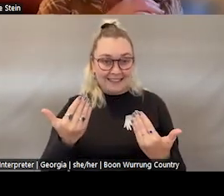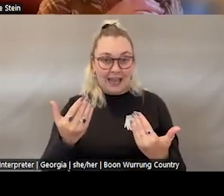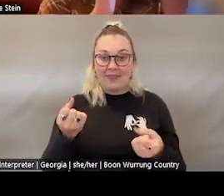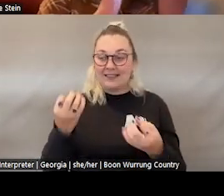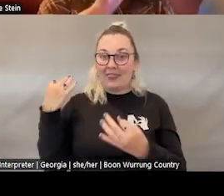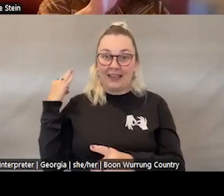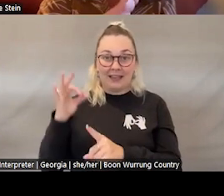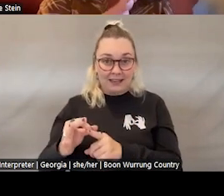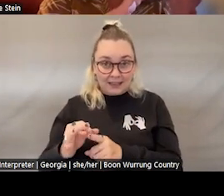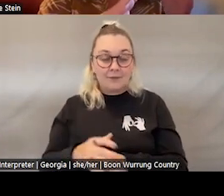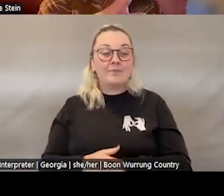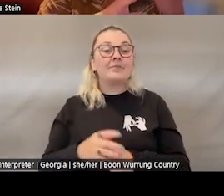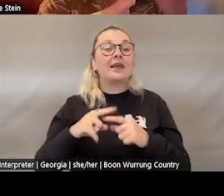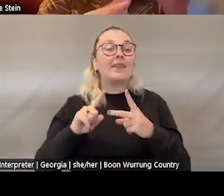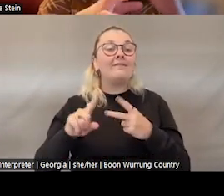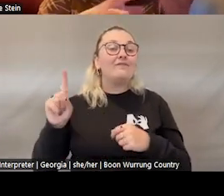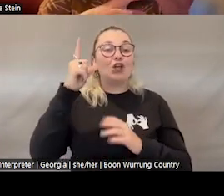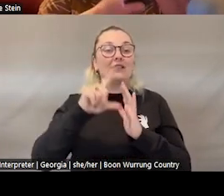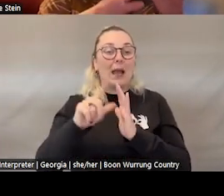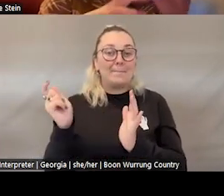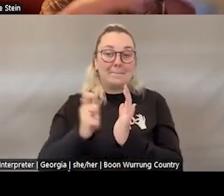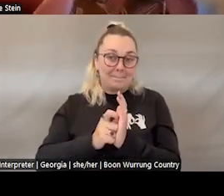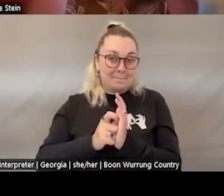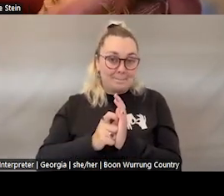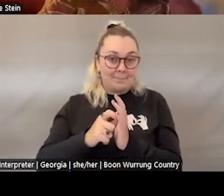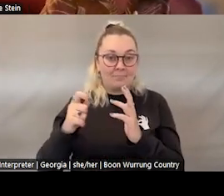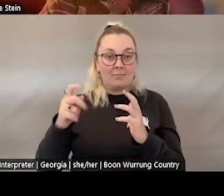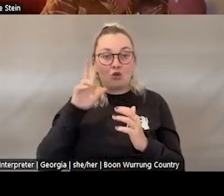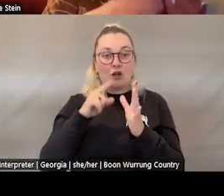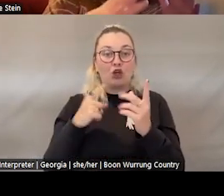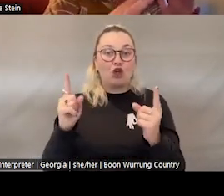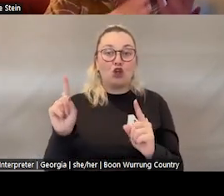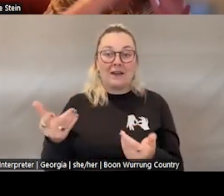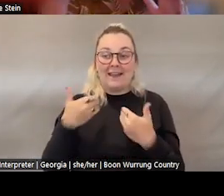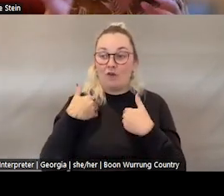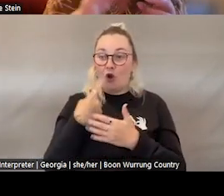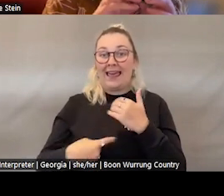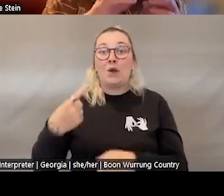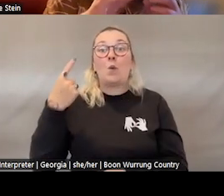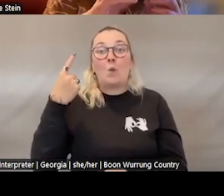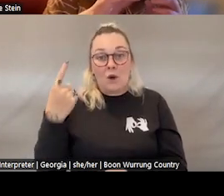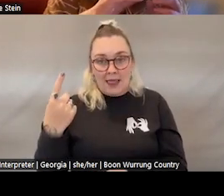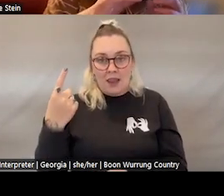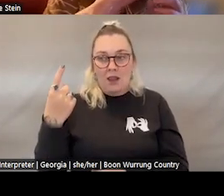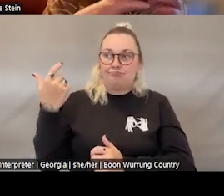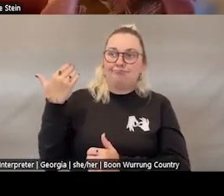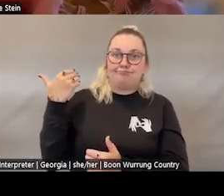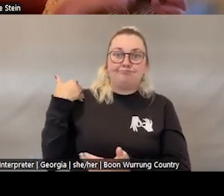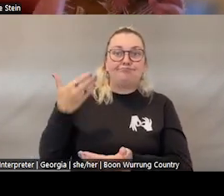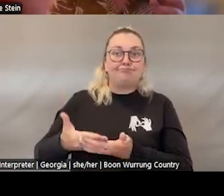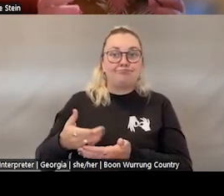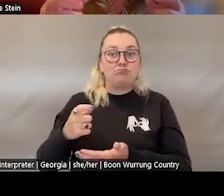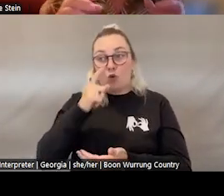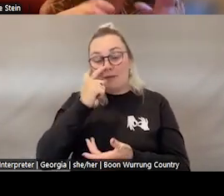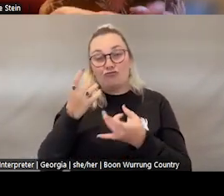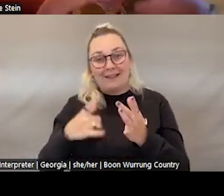then. First time gifts, looking at is given a one only get that could be ready to engage.